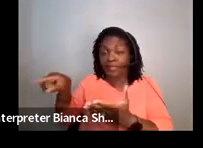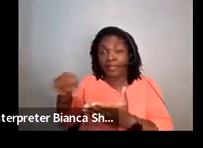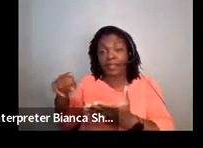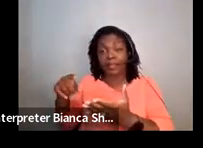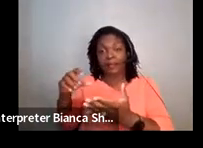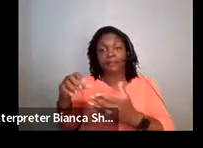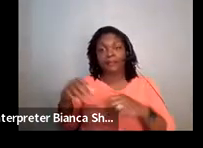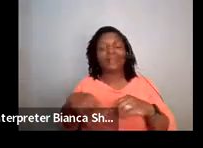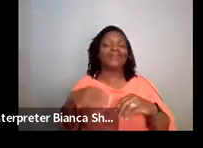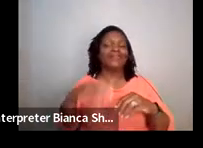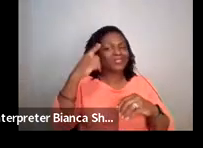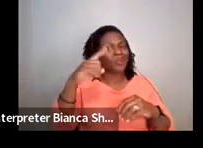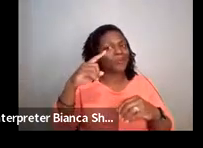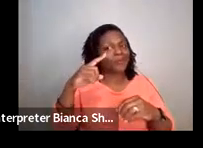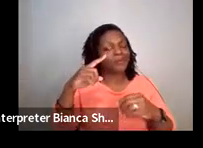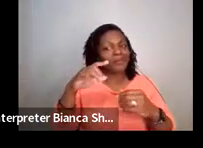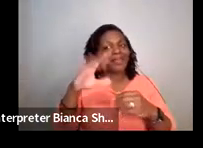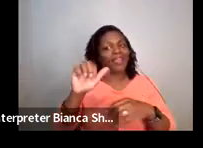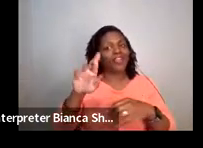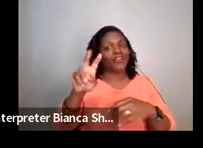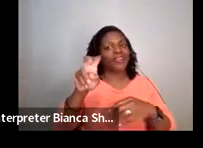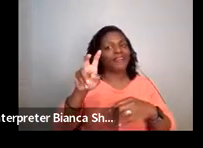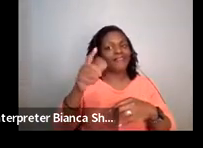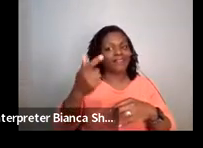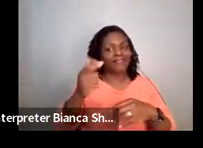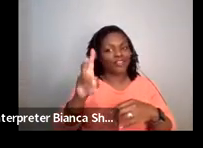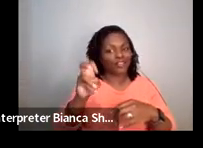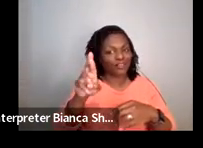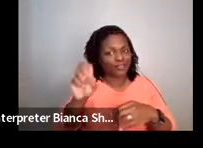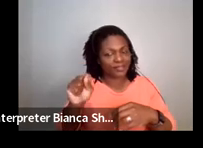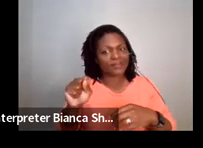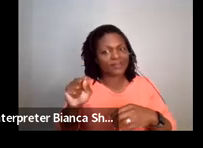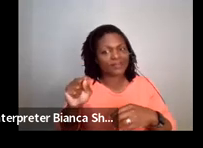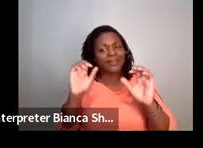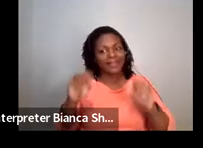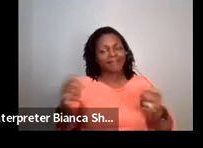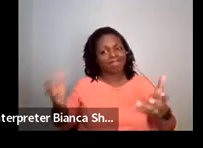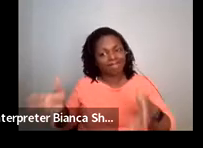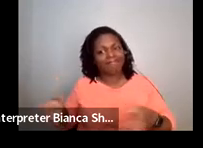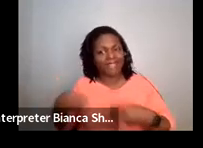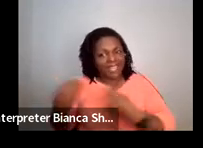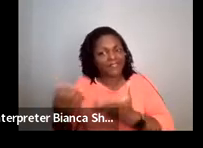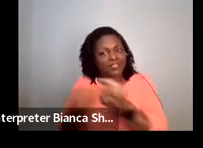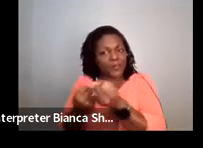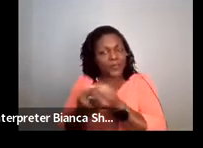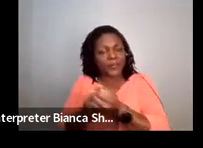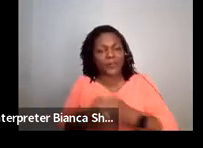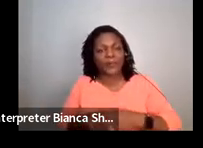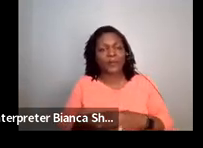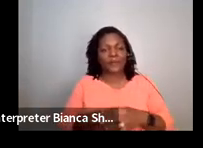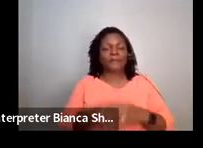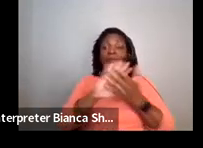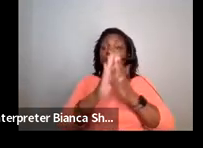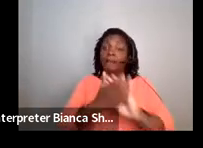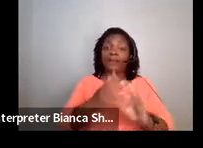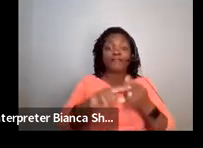It's very, very, very hard becoming a friend is truly just getting information and getting training.